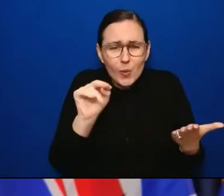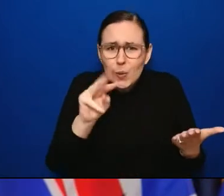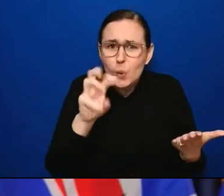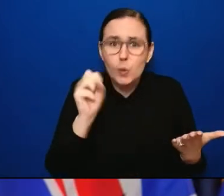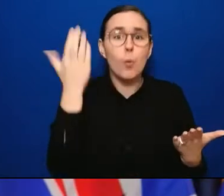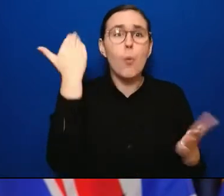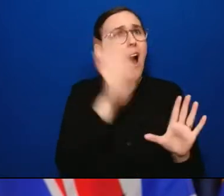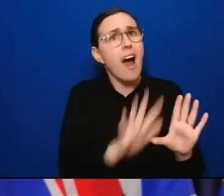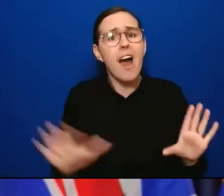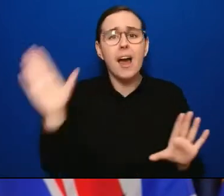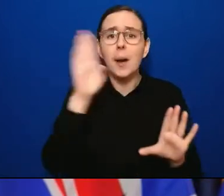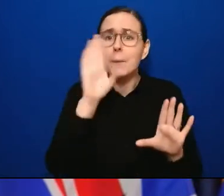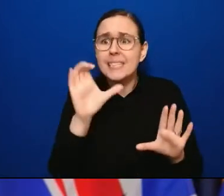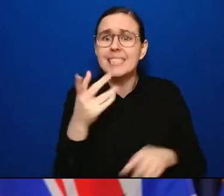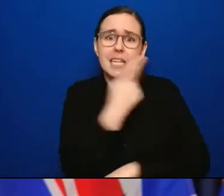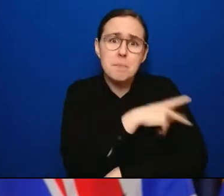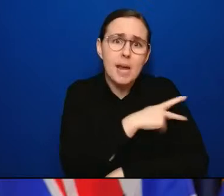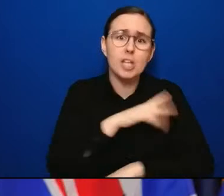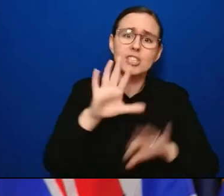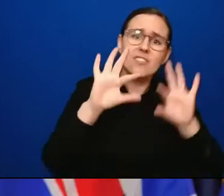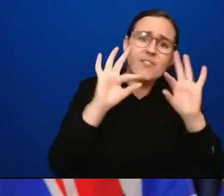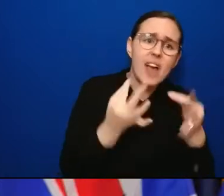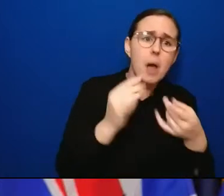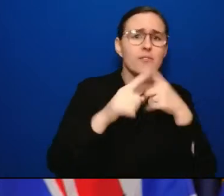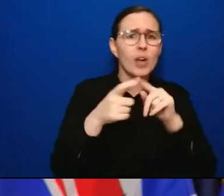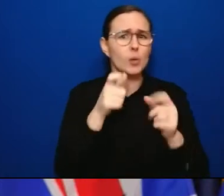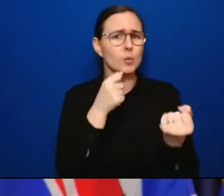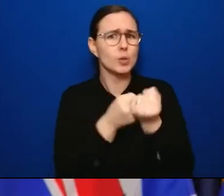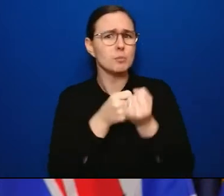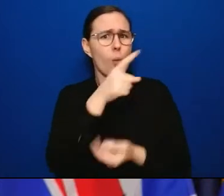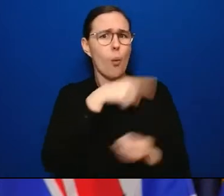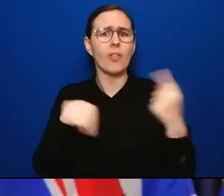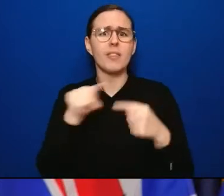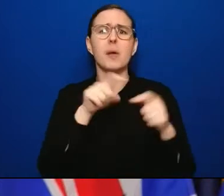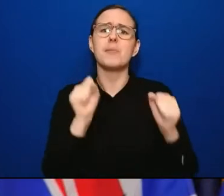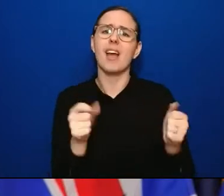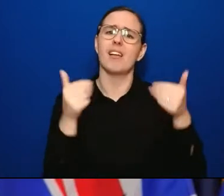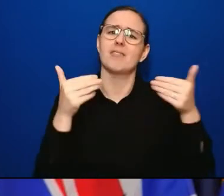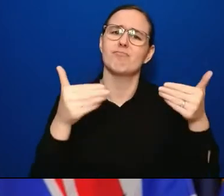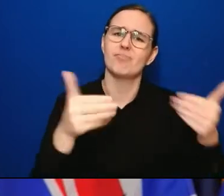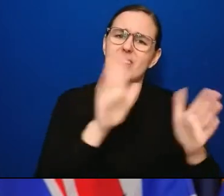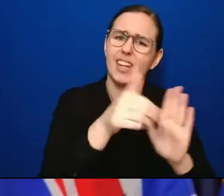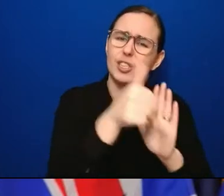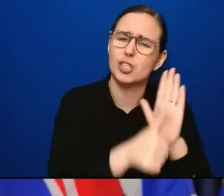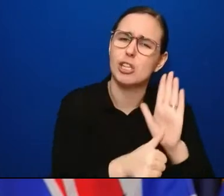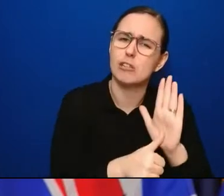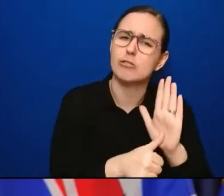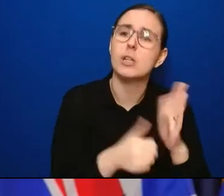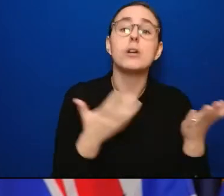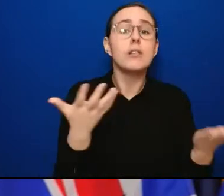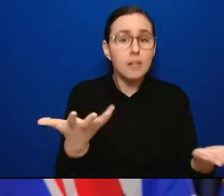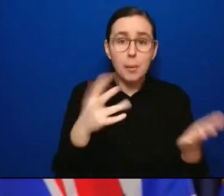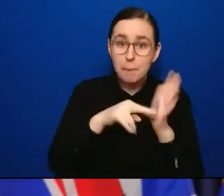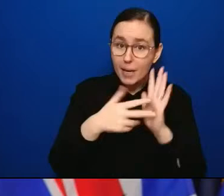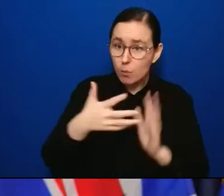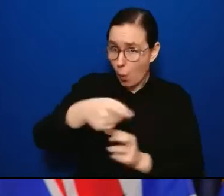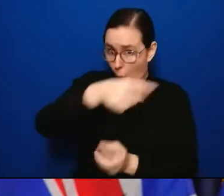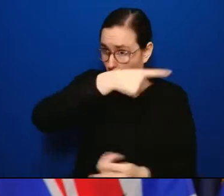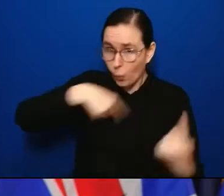families and friends, supportive of them their care, and there will being And how much it says